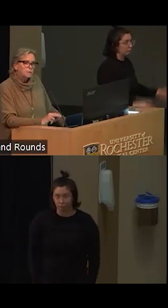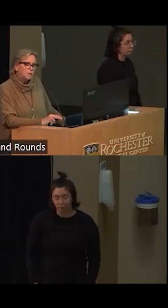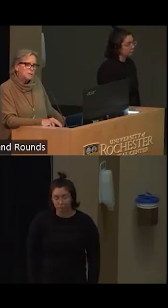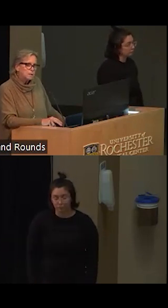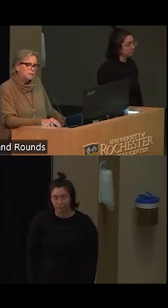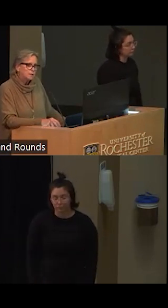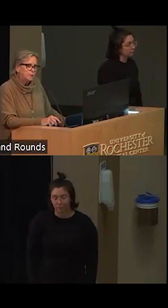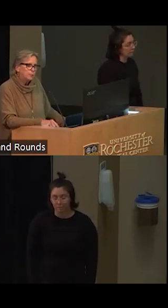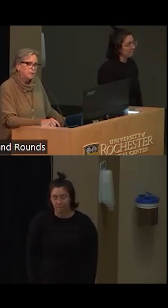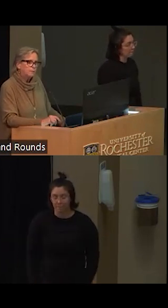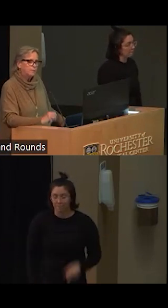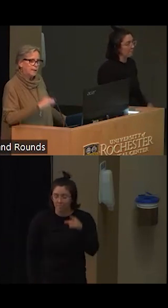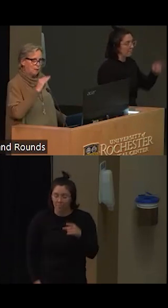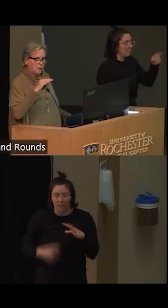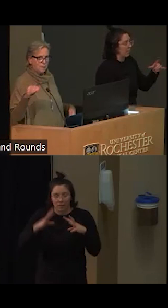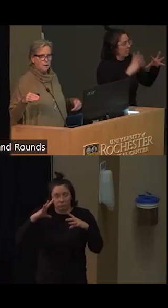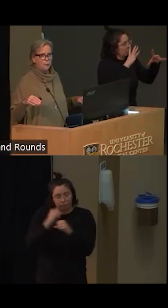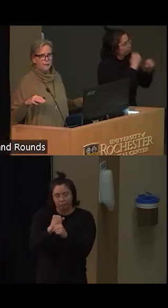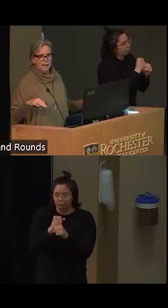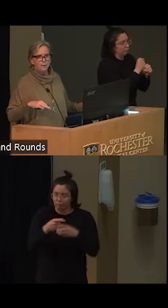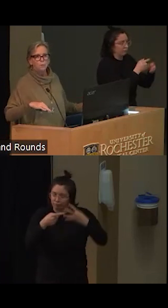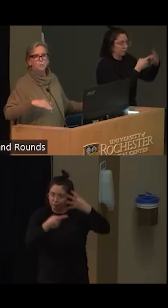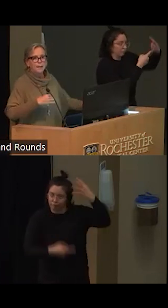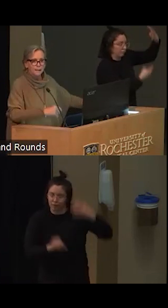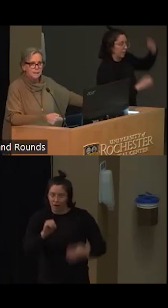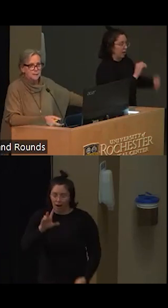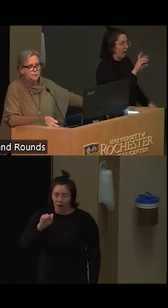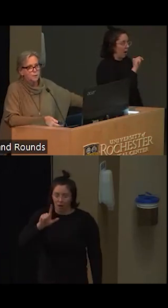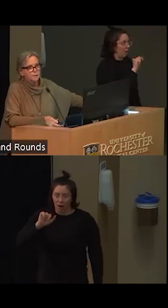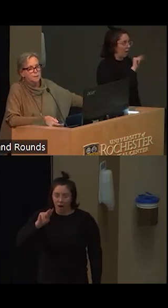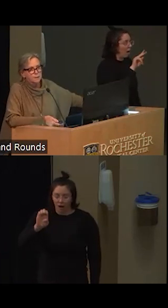so this is just a very brief outline of what happened we had a task force that